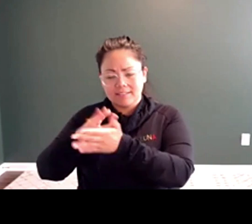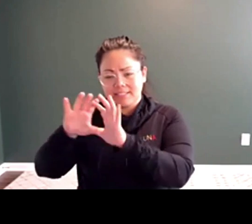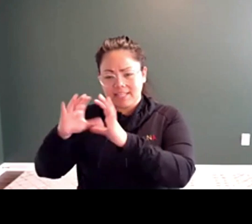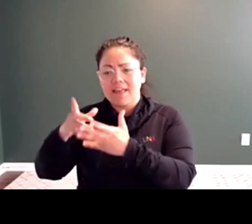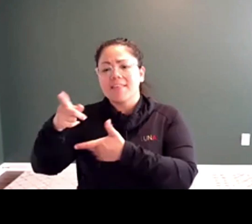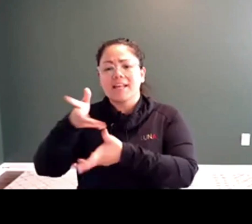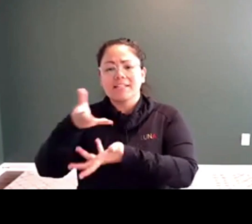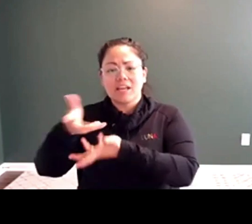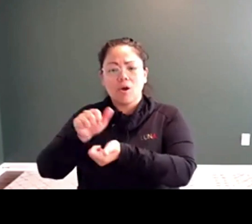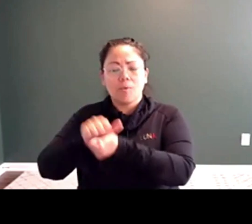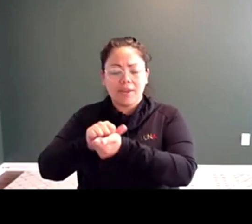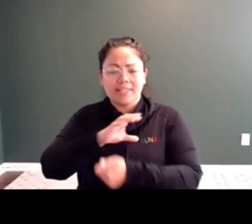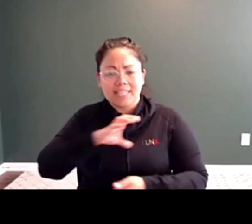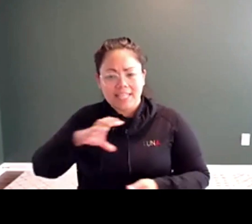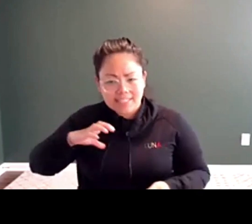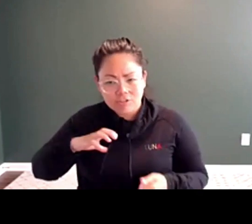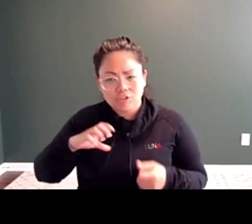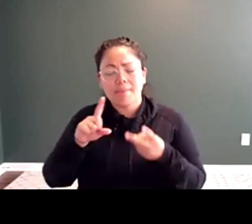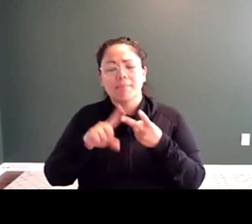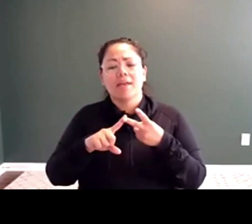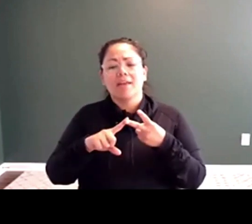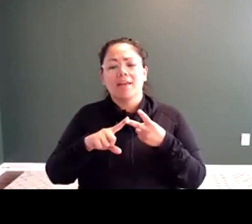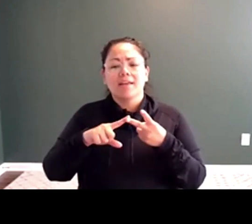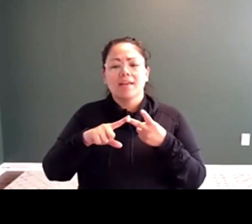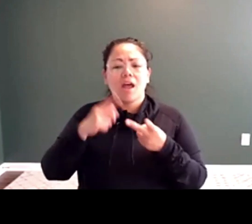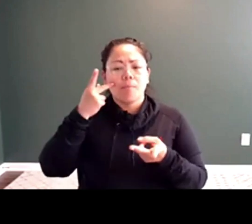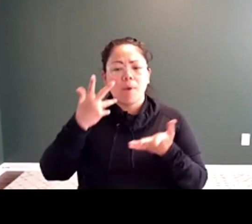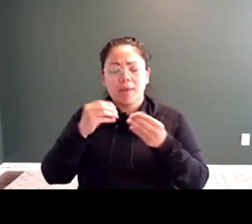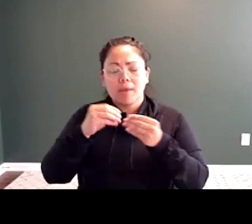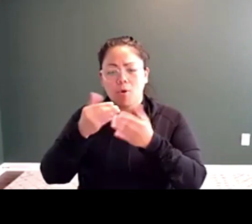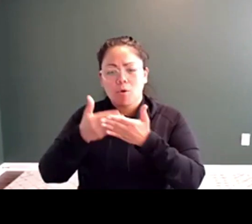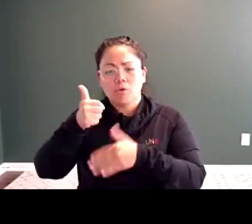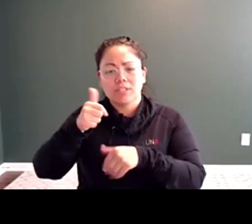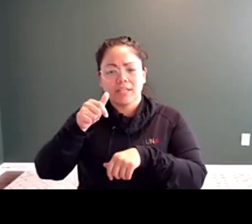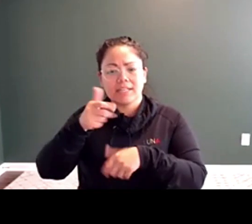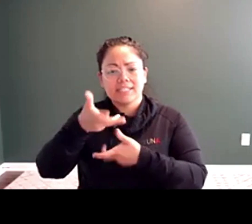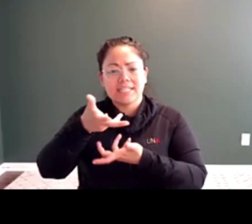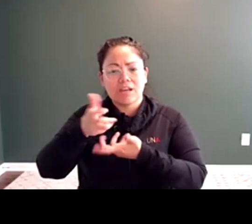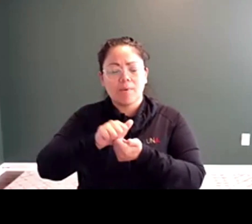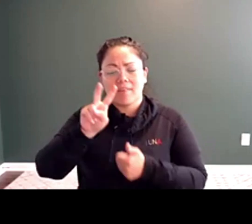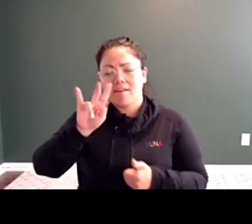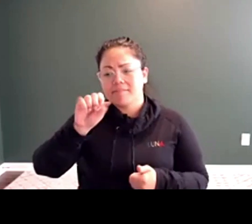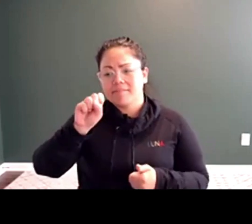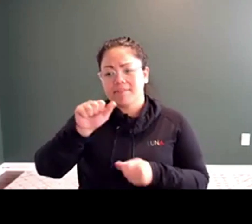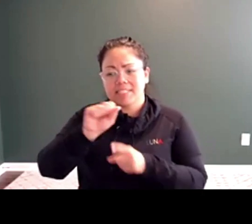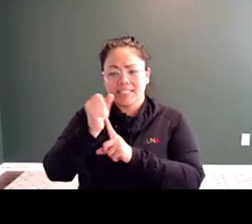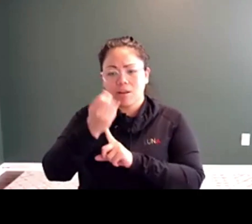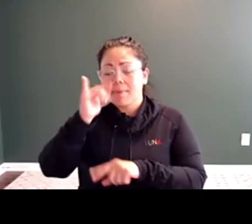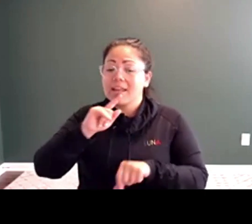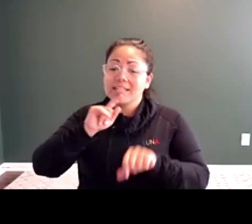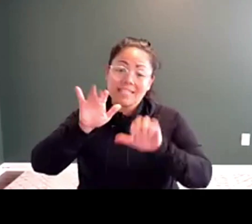and probably more closely deal with the visa situations. So that would be an excellent question to pose